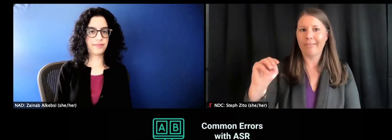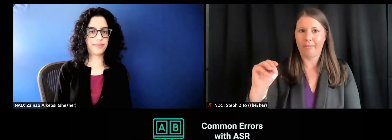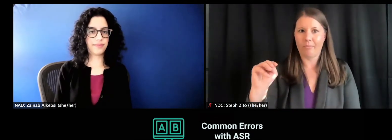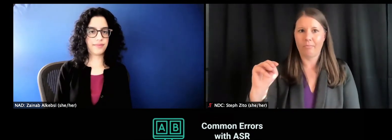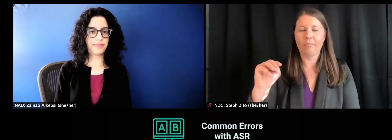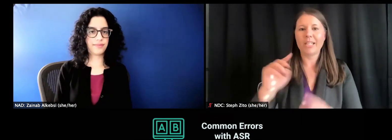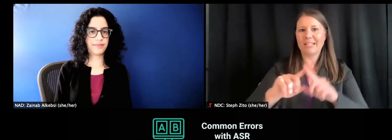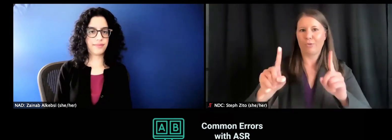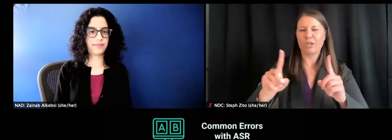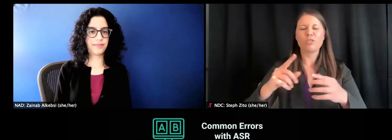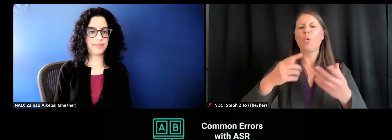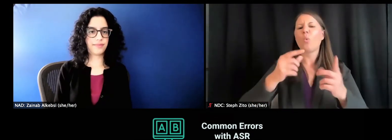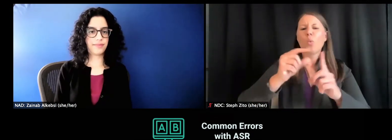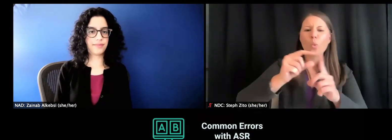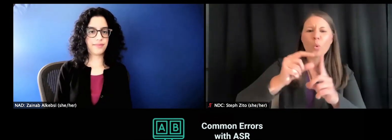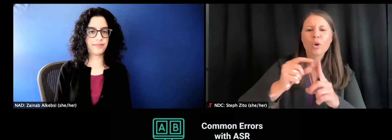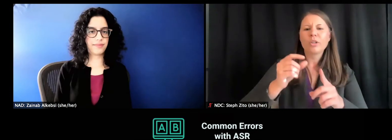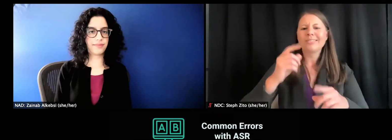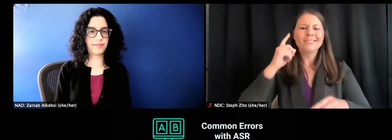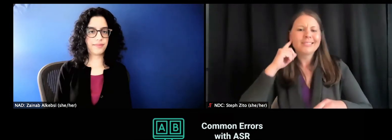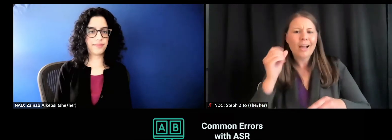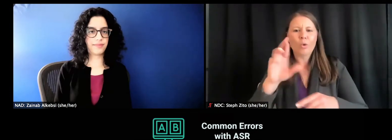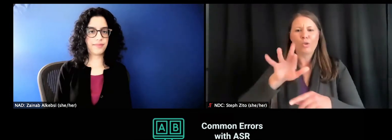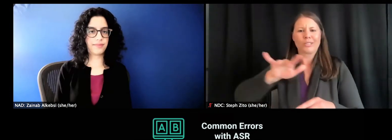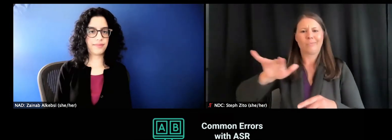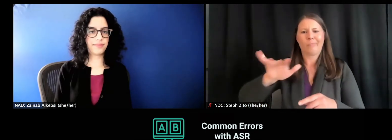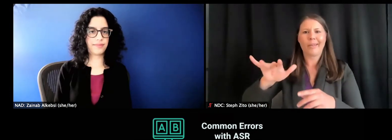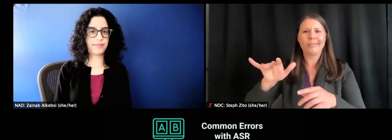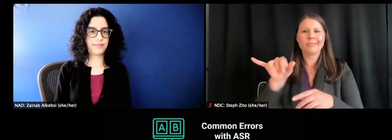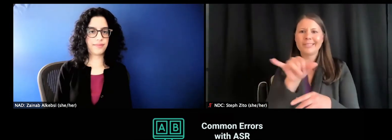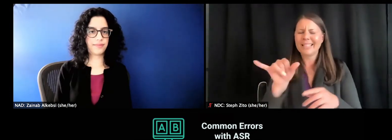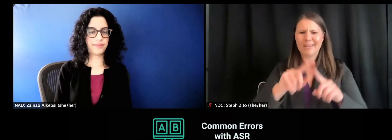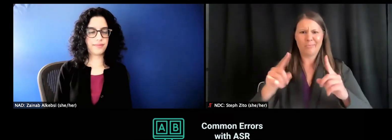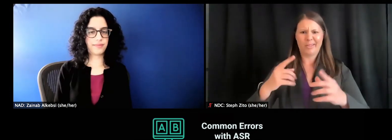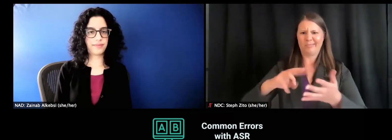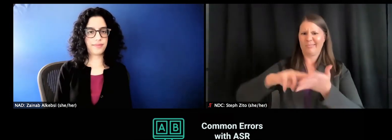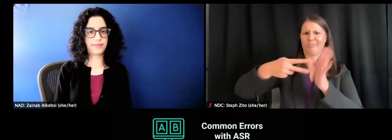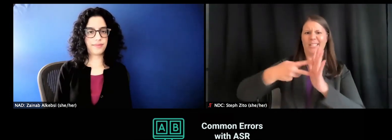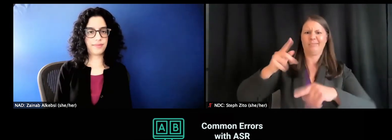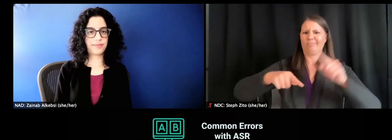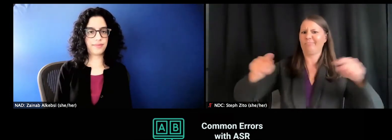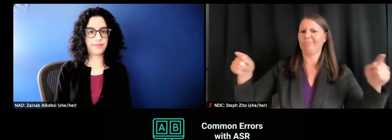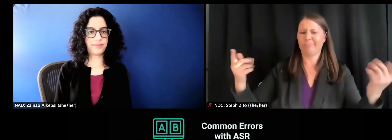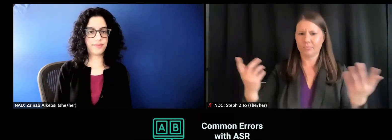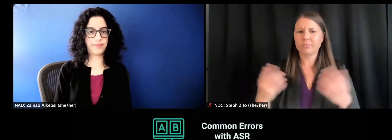Neither are homonyms, words that either sound the same